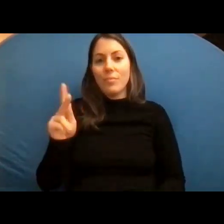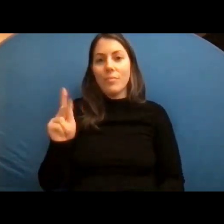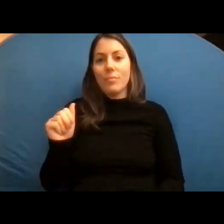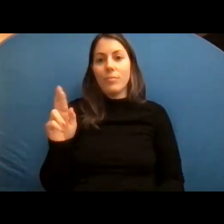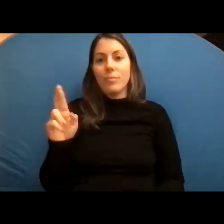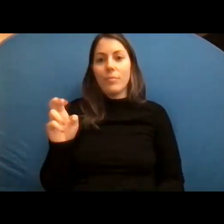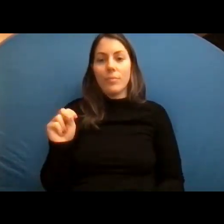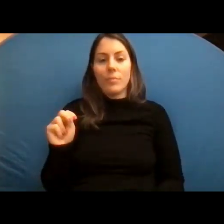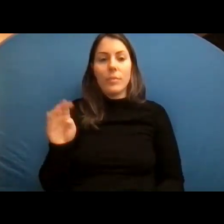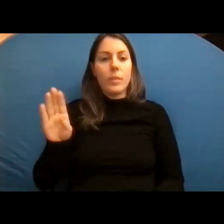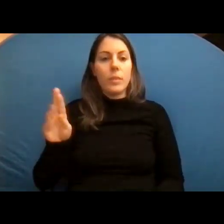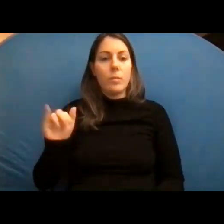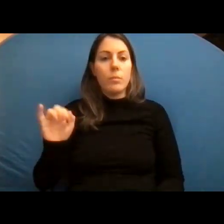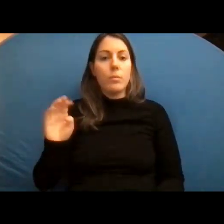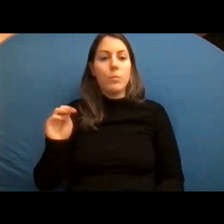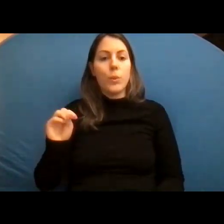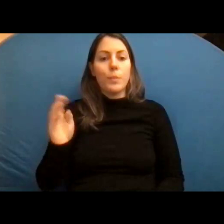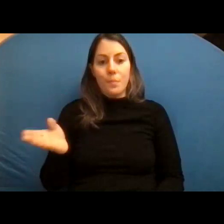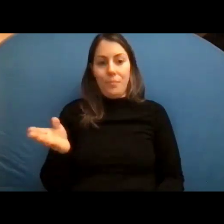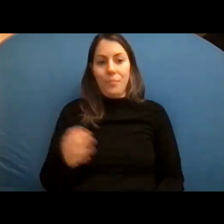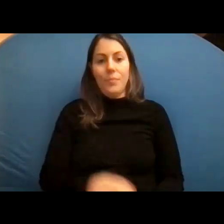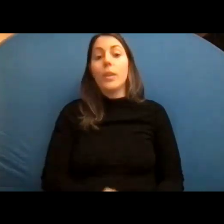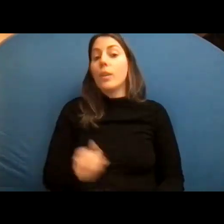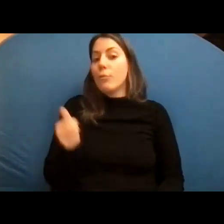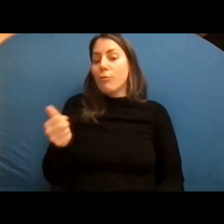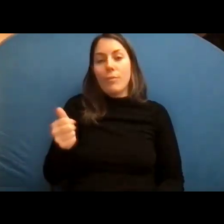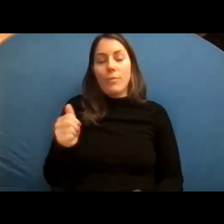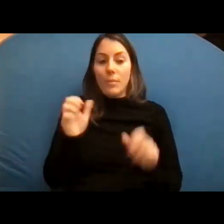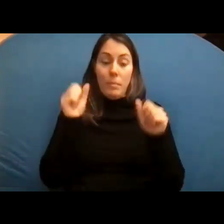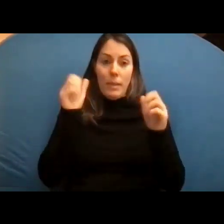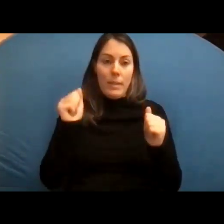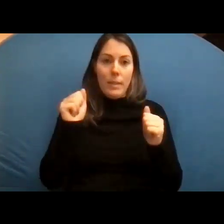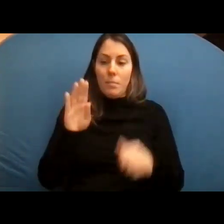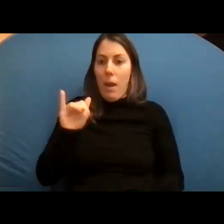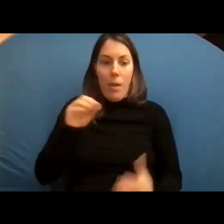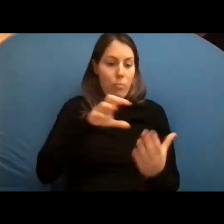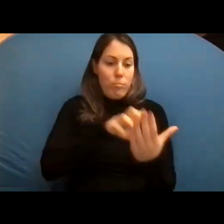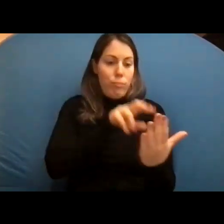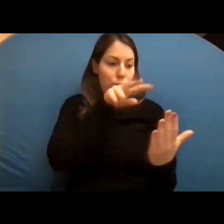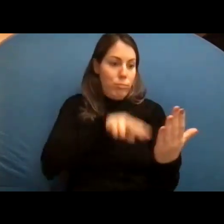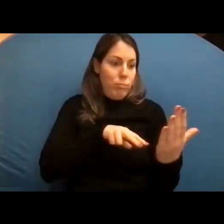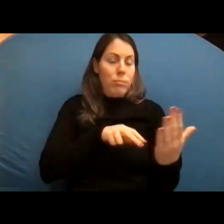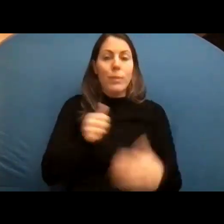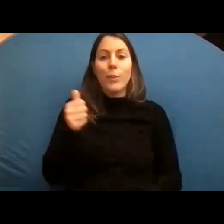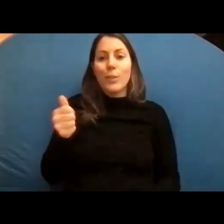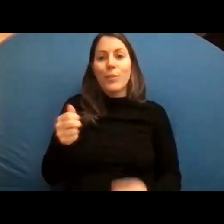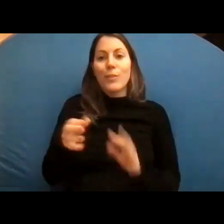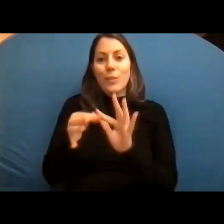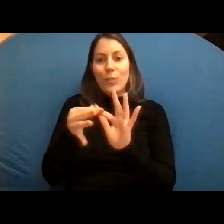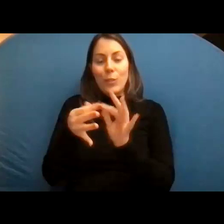And so now I would like to introduce Karen Brimm to you. And Karen -- well, it's a